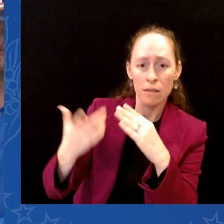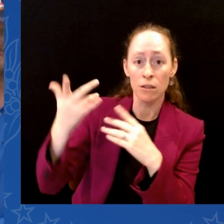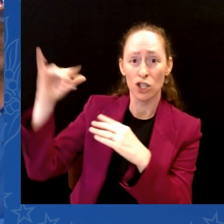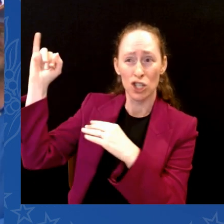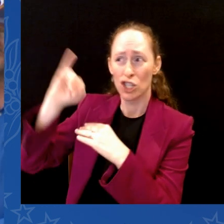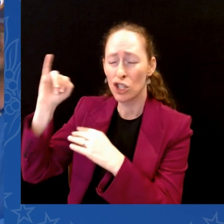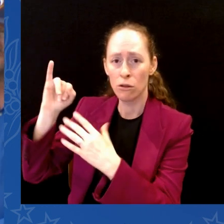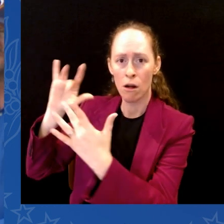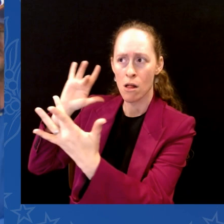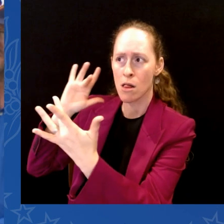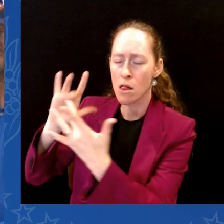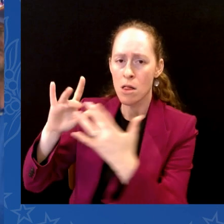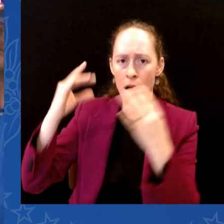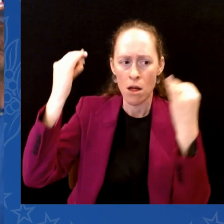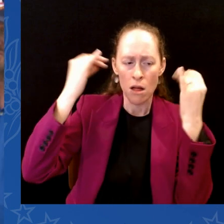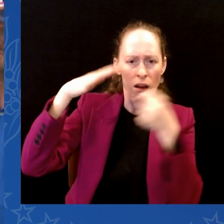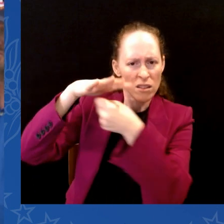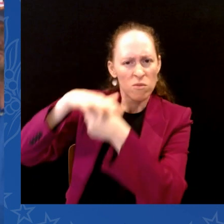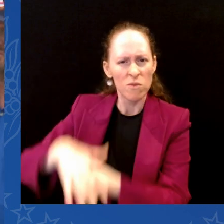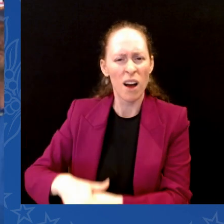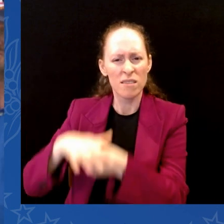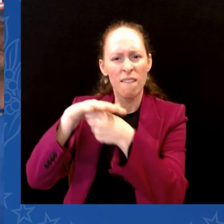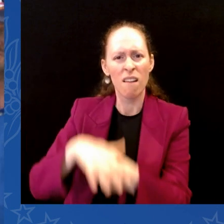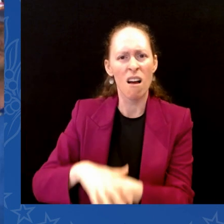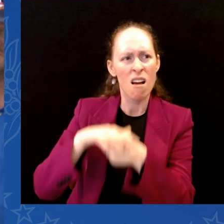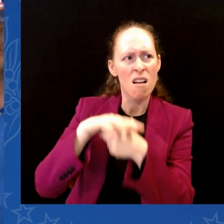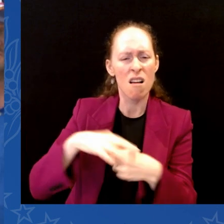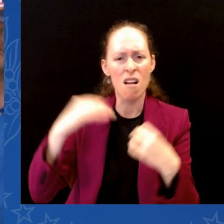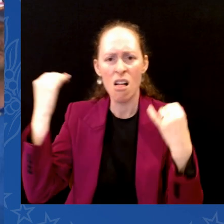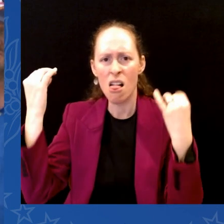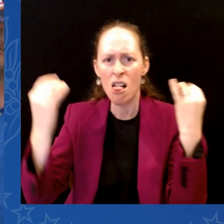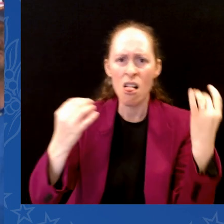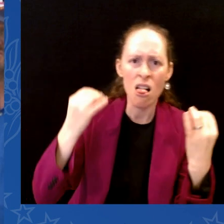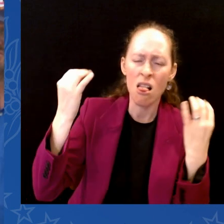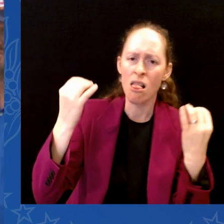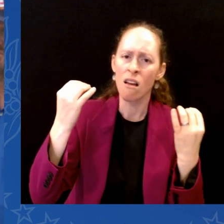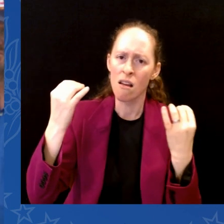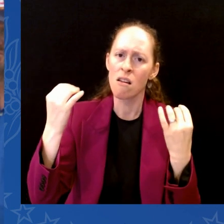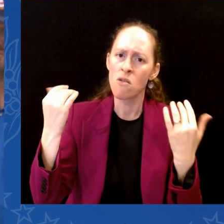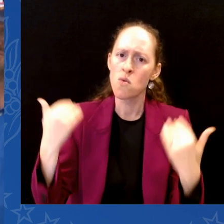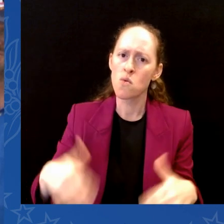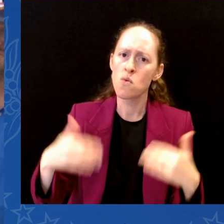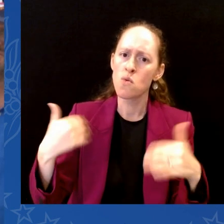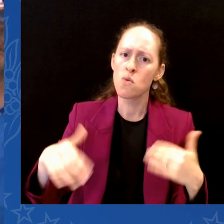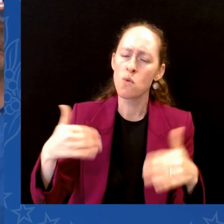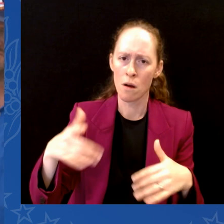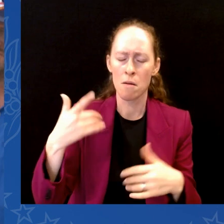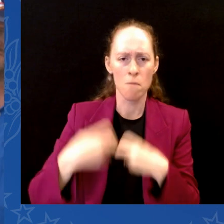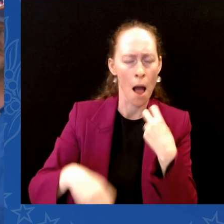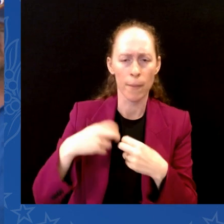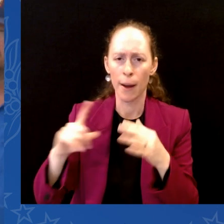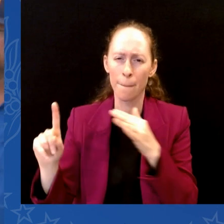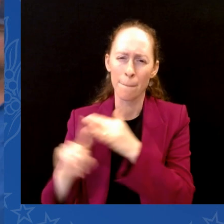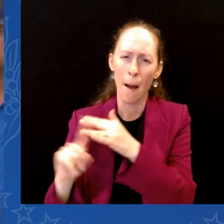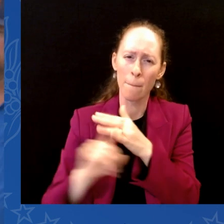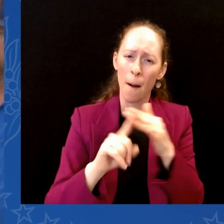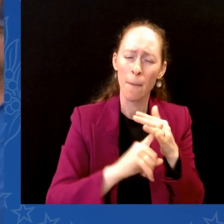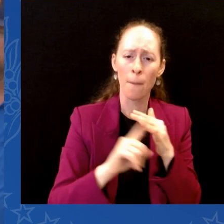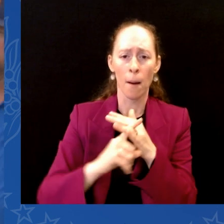And, you know, we're working to speak to all those issues, because they all warrant immediate responses. I've instructed my administration to bring --